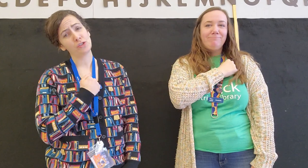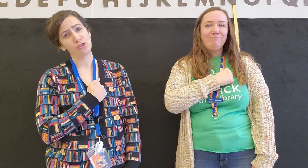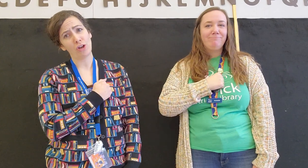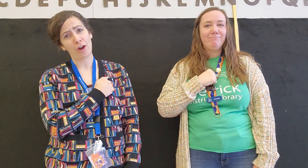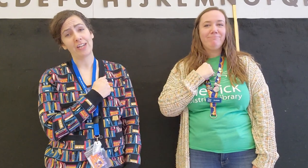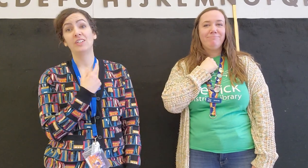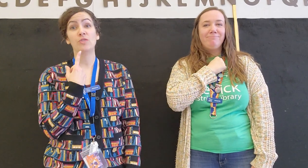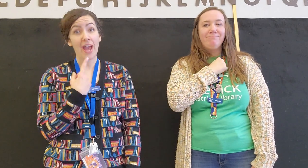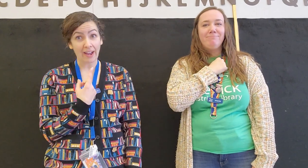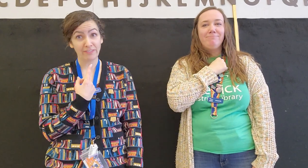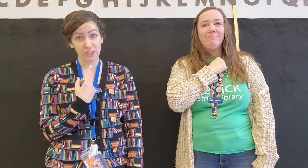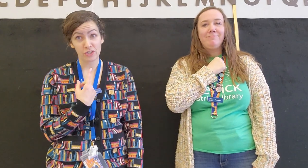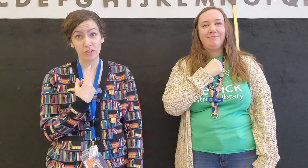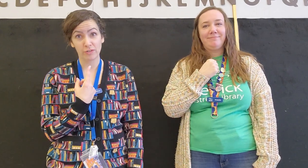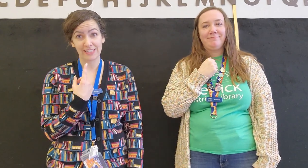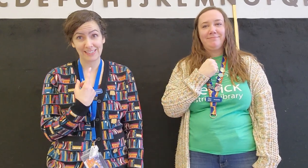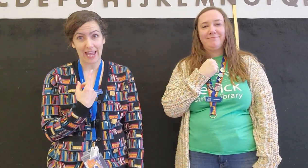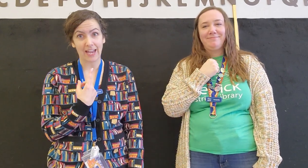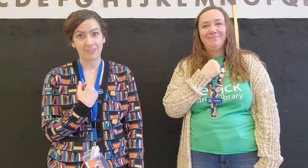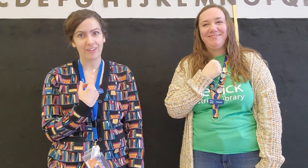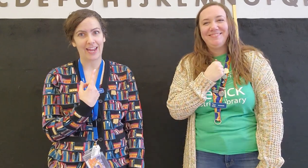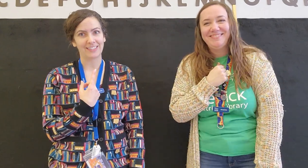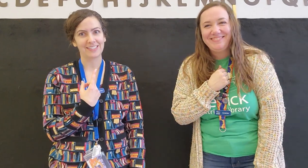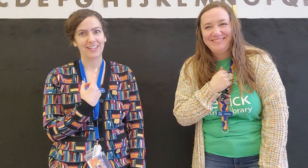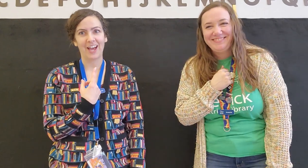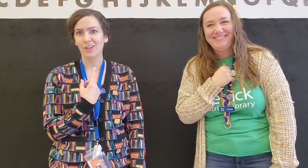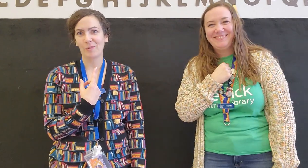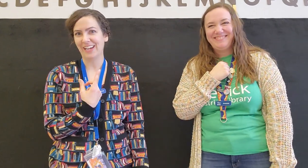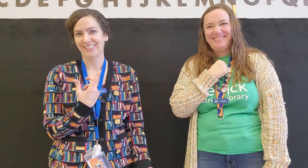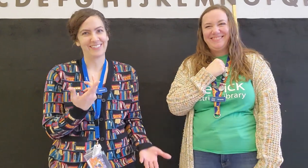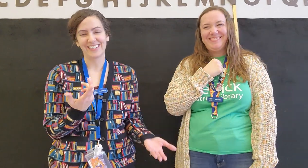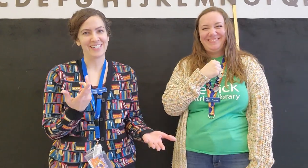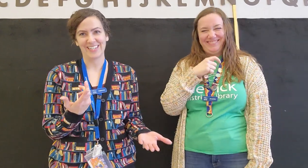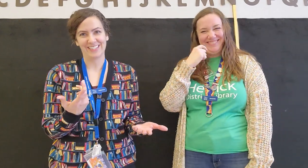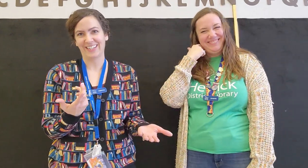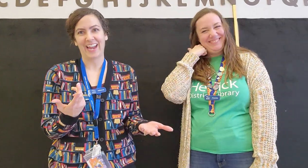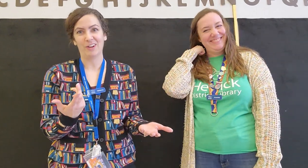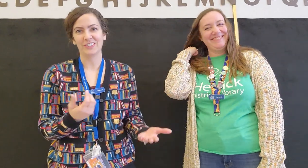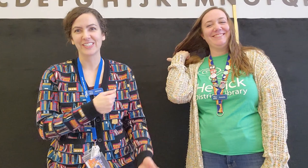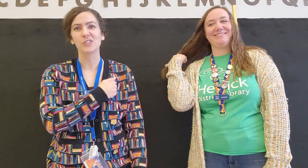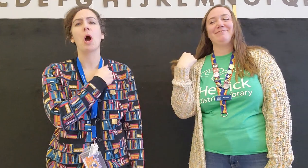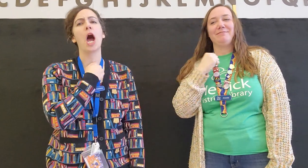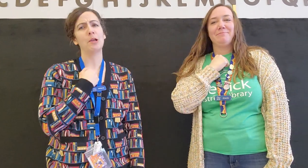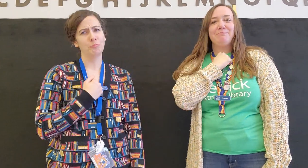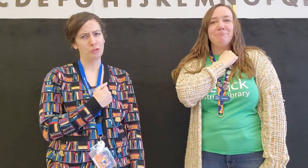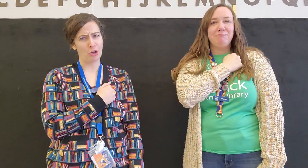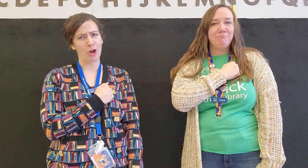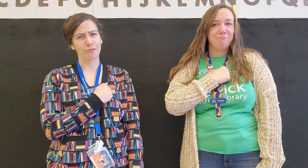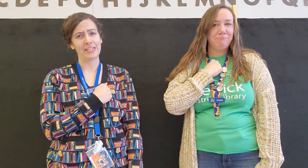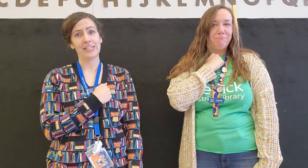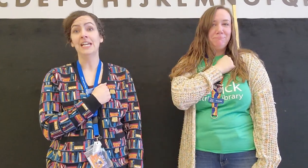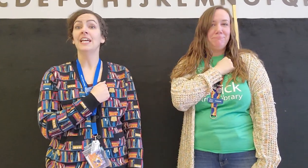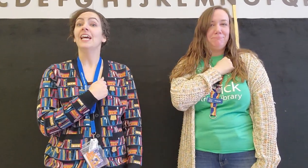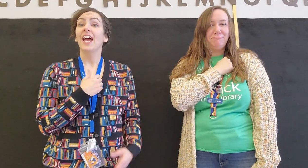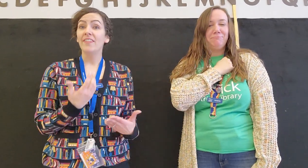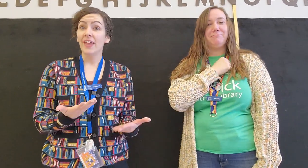And you have to do the sad face otherwise it doesn't count. So I'm sorry.